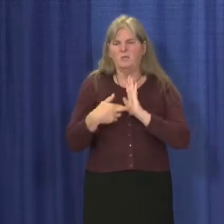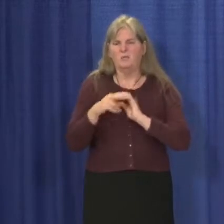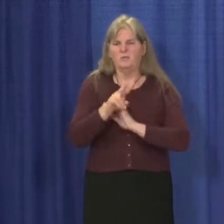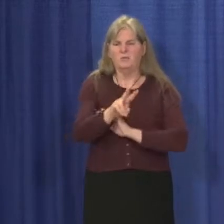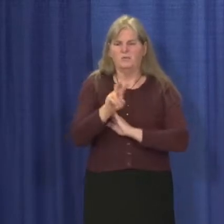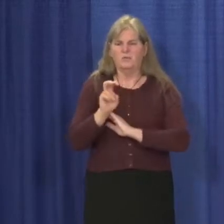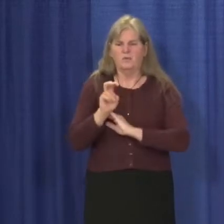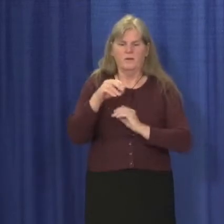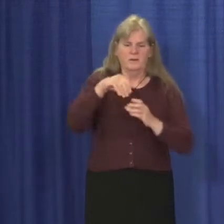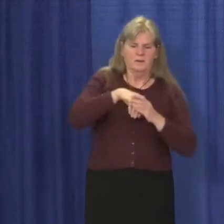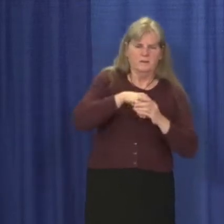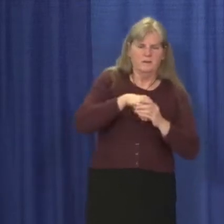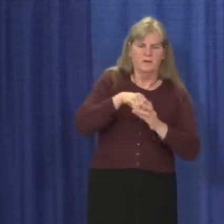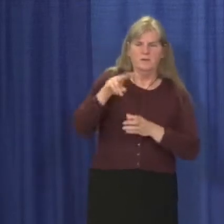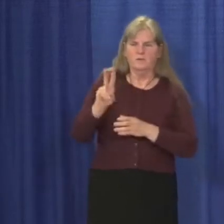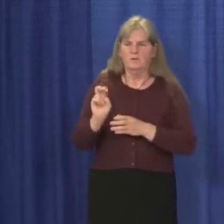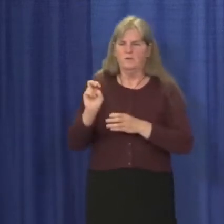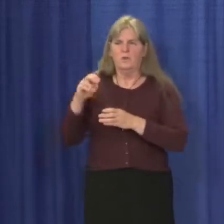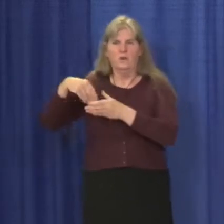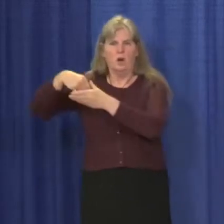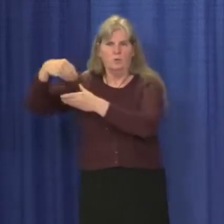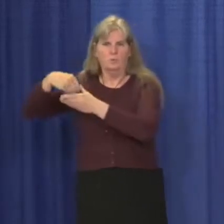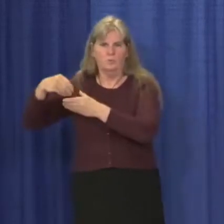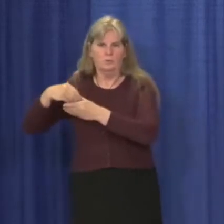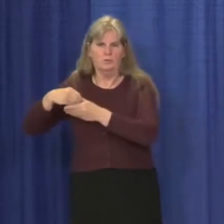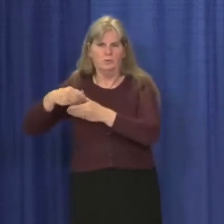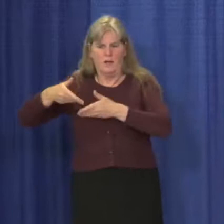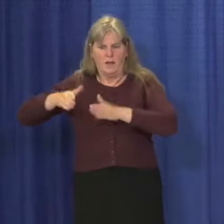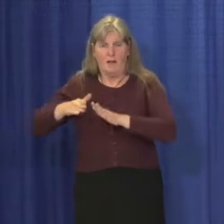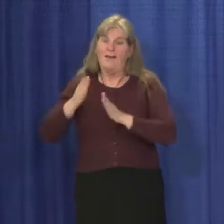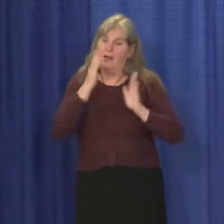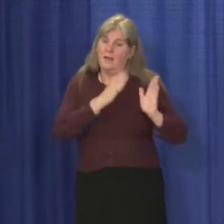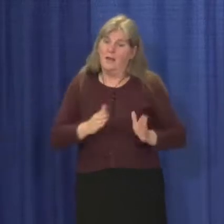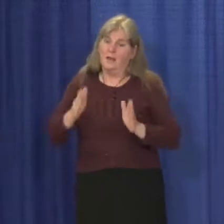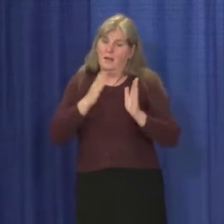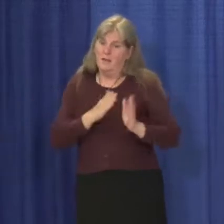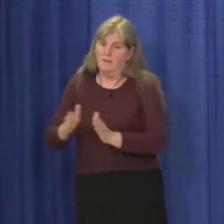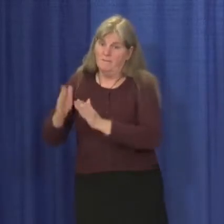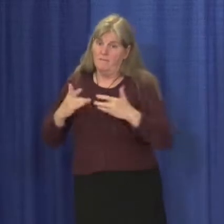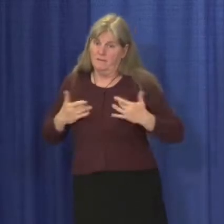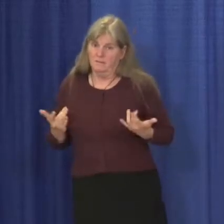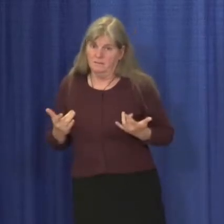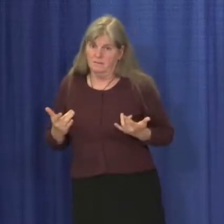200 indoors and 200 outdoors'. This applies to organized events